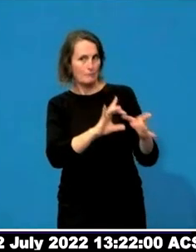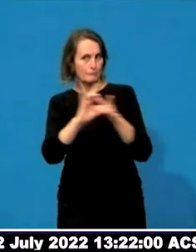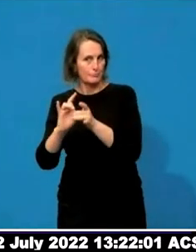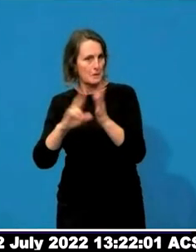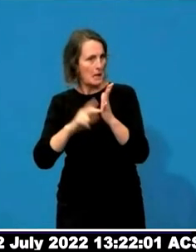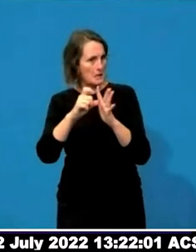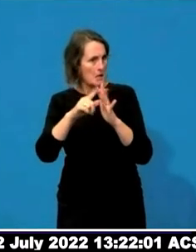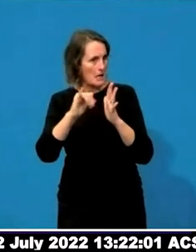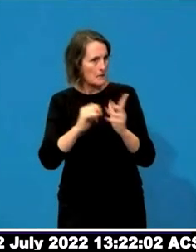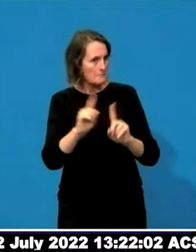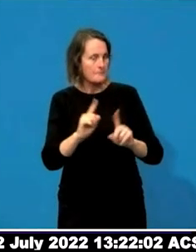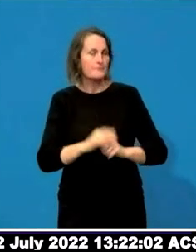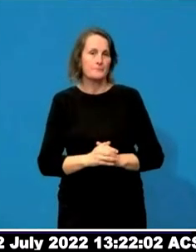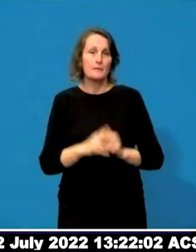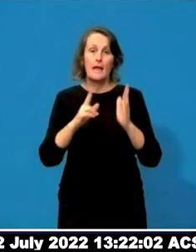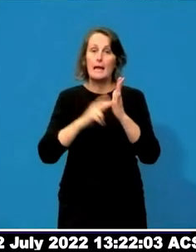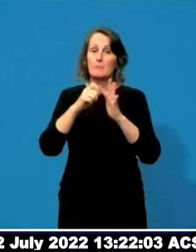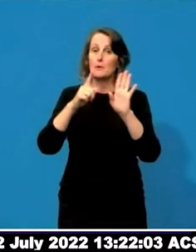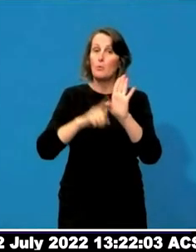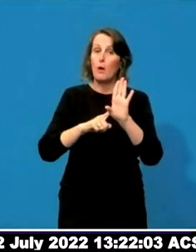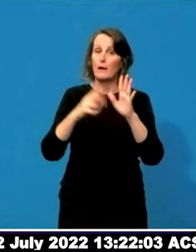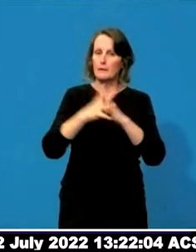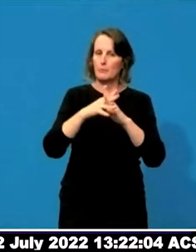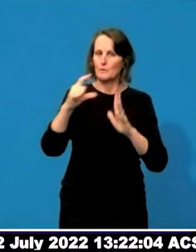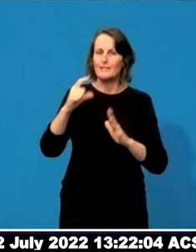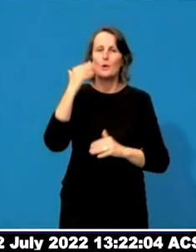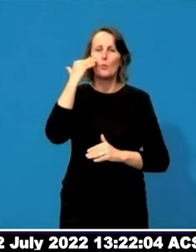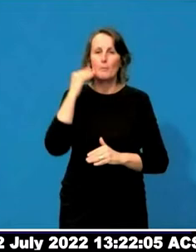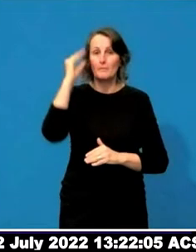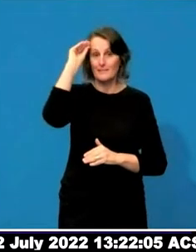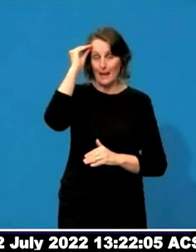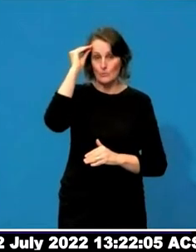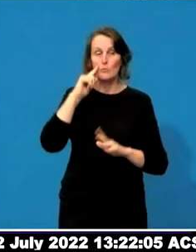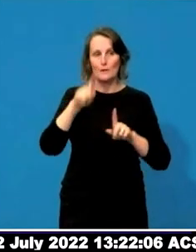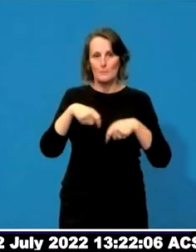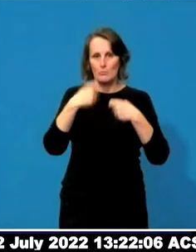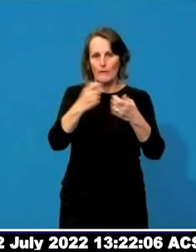NPY Women's Council provides a range of human services and advocacy